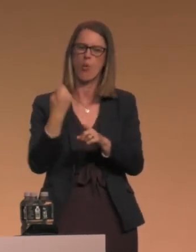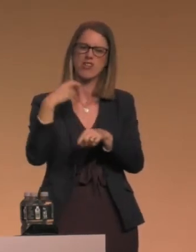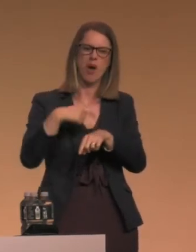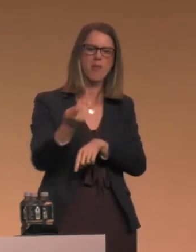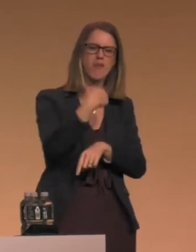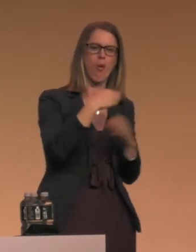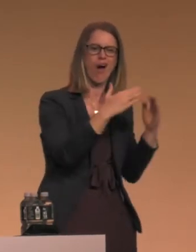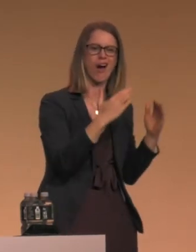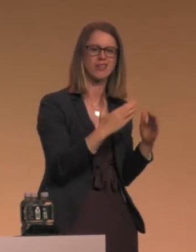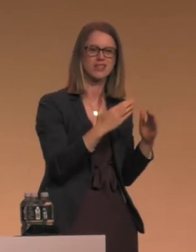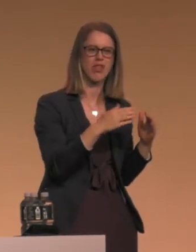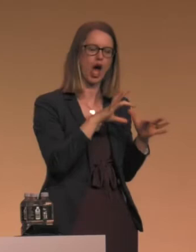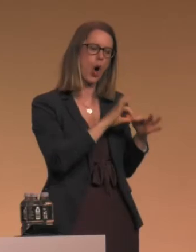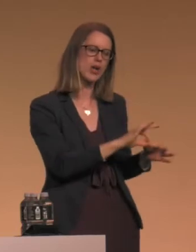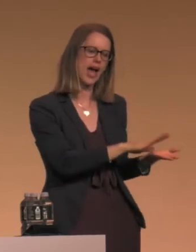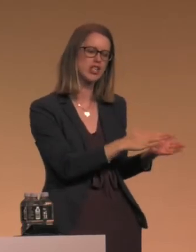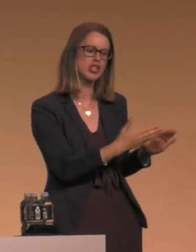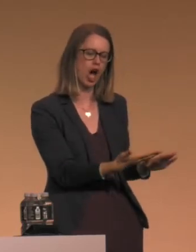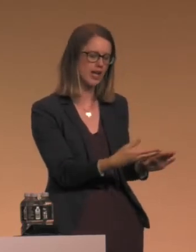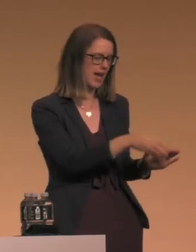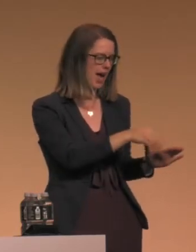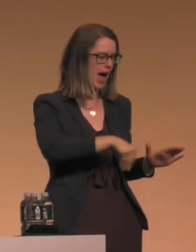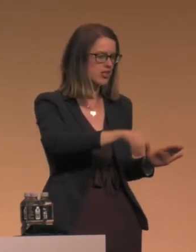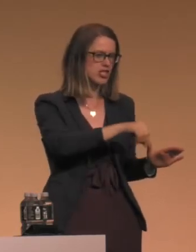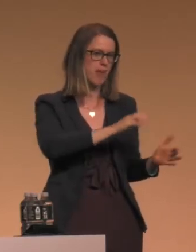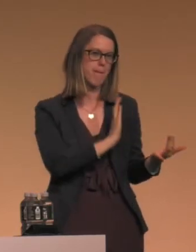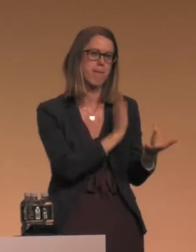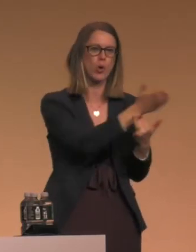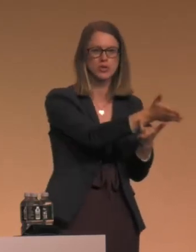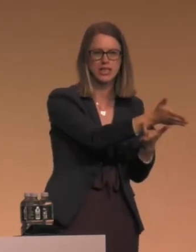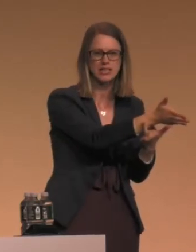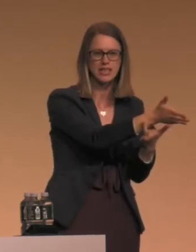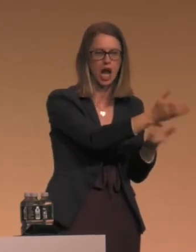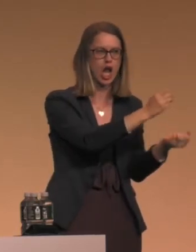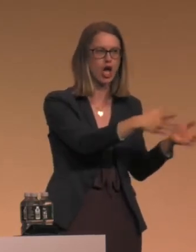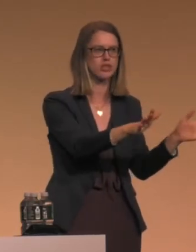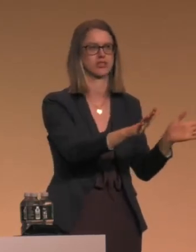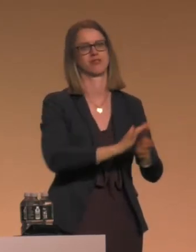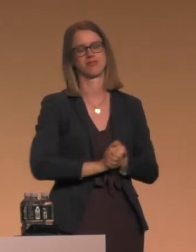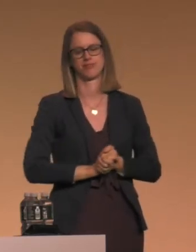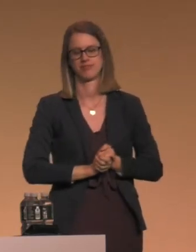where the owner had died. Their ashes had been sent by post and got lost.